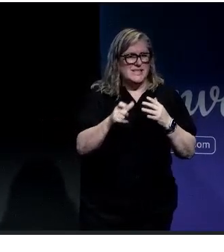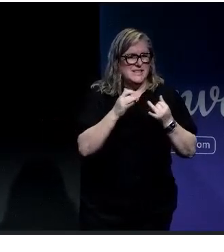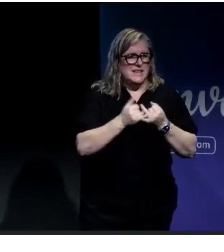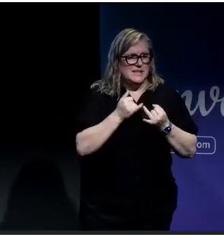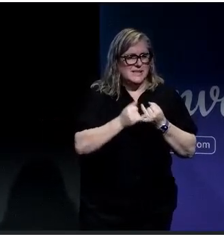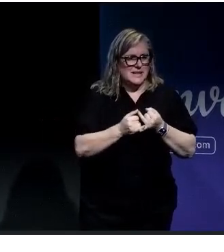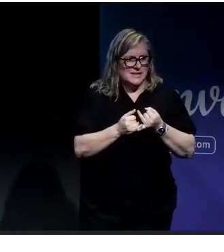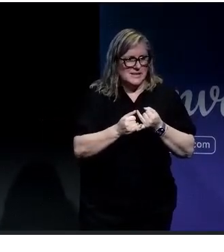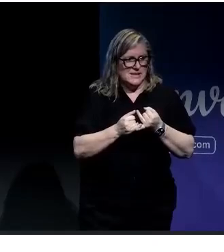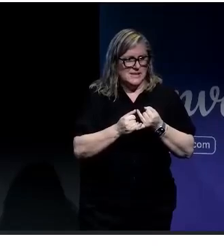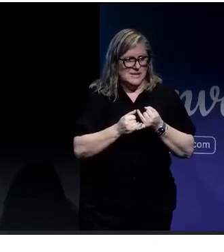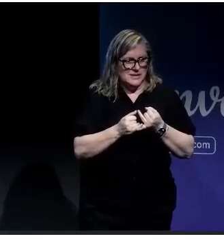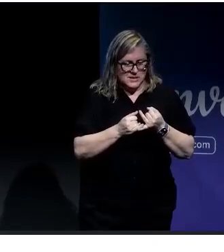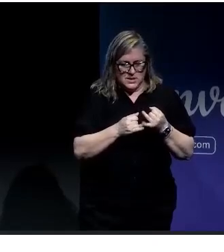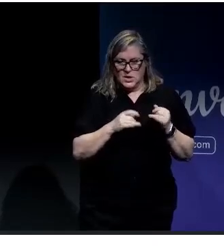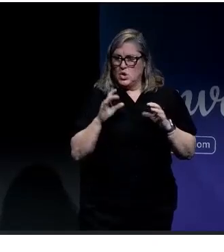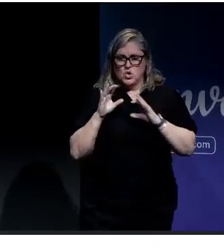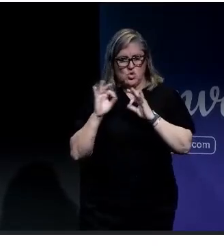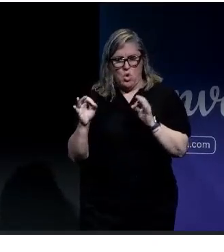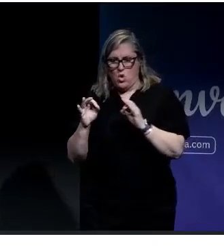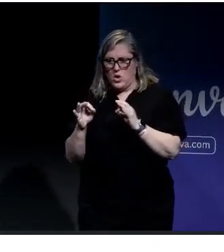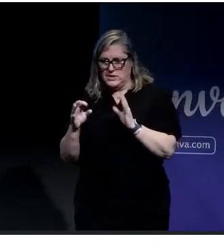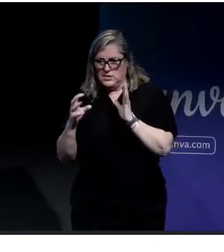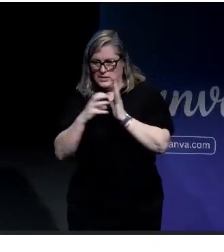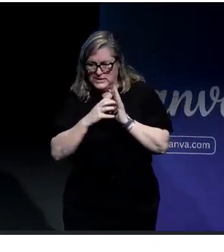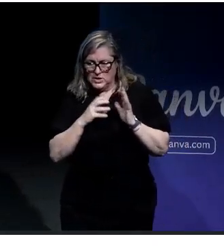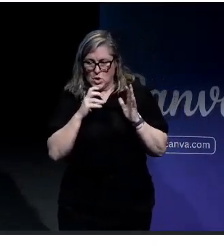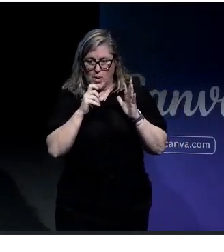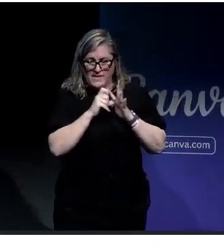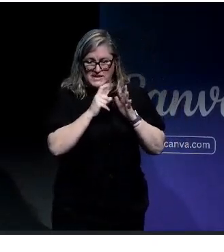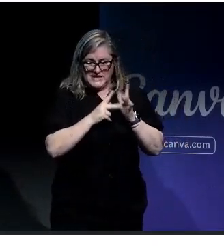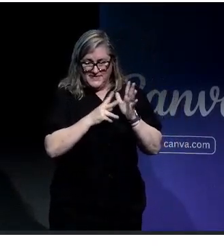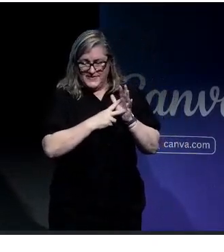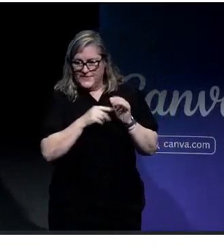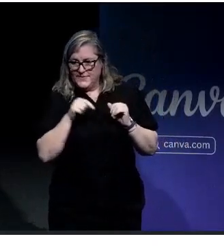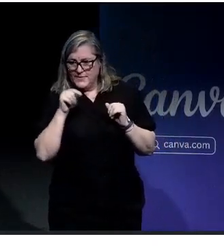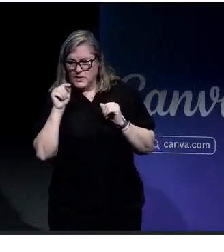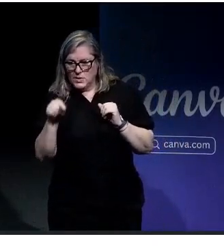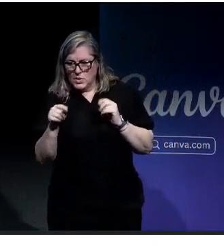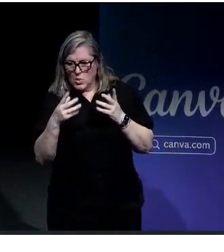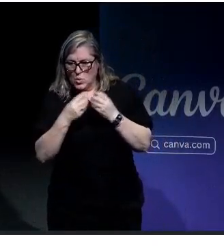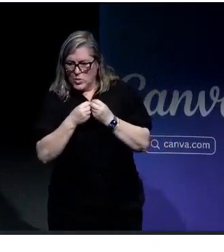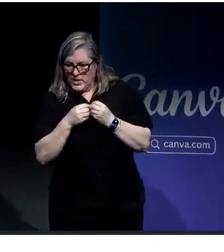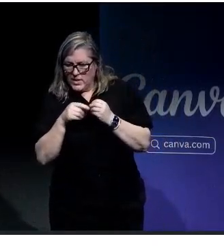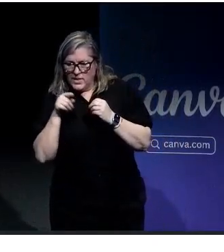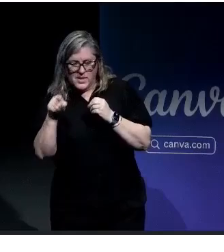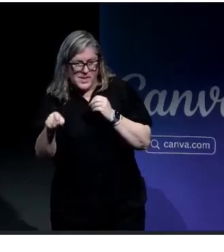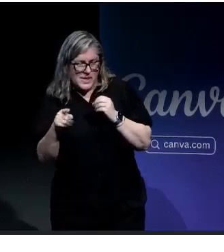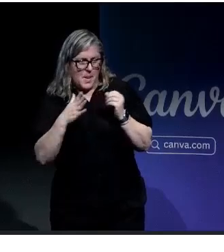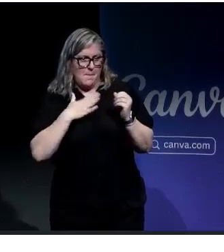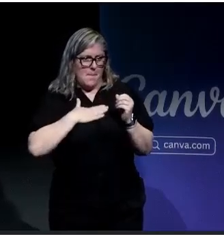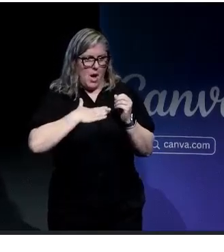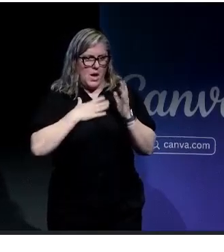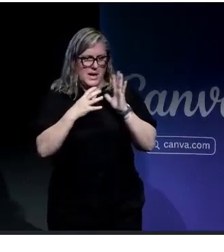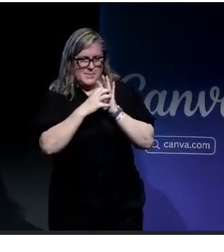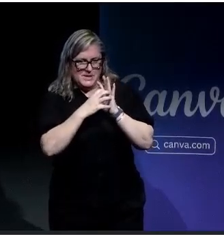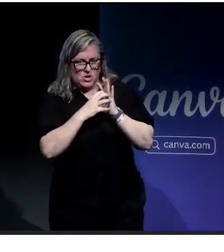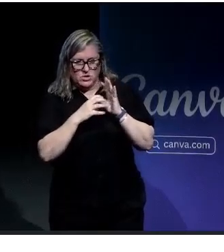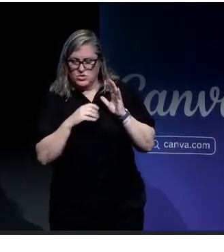Uh, so we've got a here with a class my-image and presumably the CSS on that class that is bringing in an image.